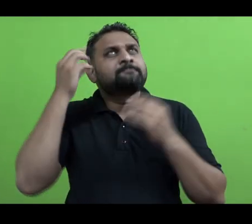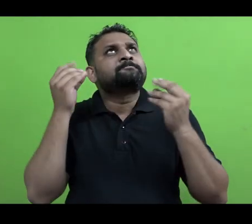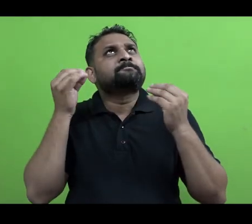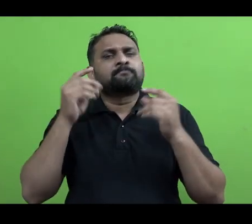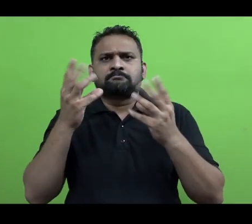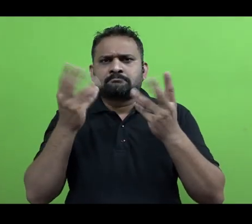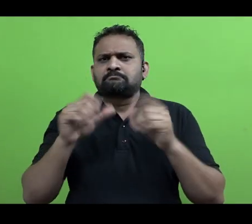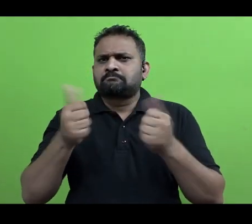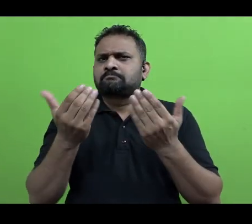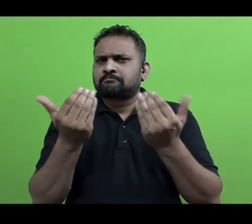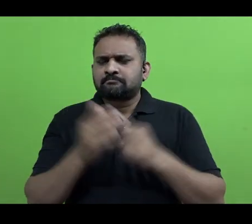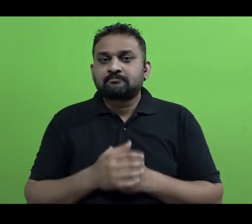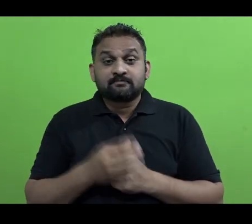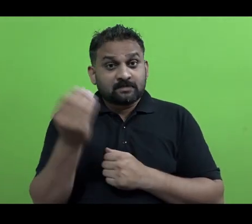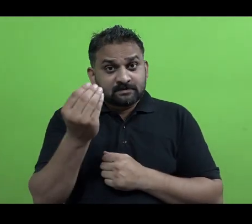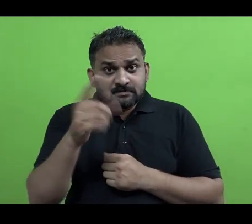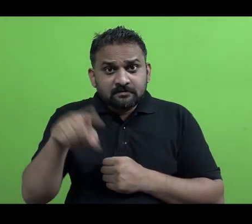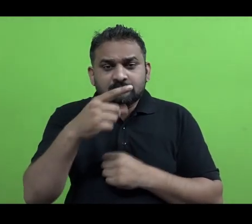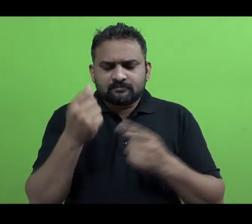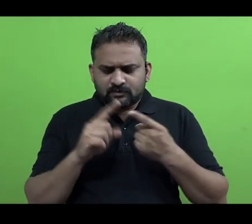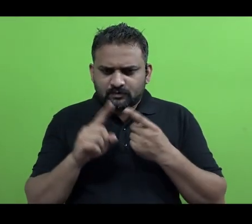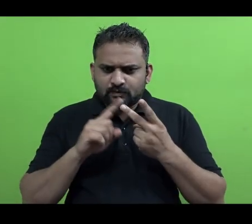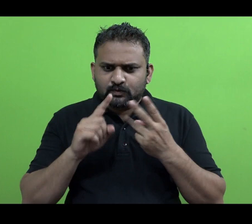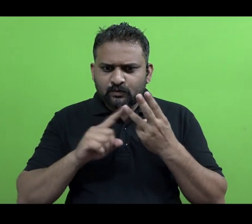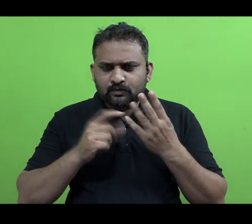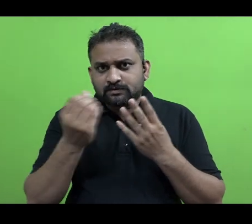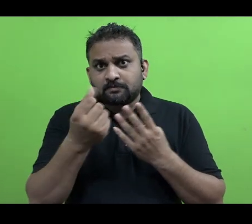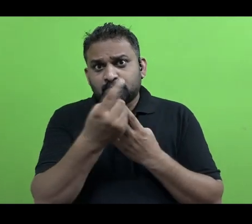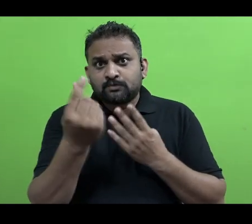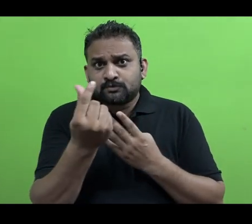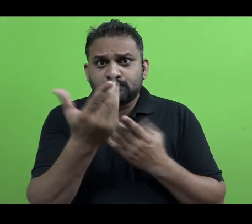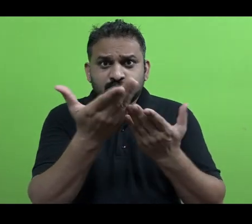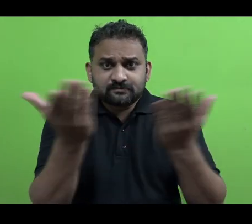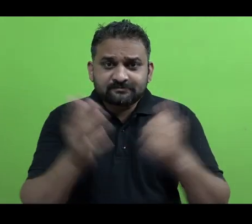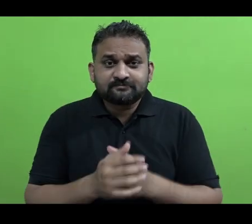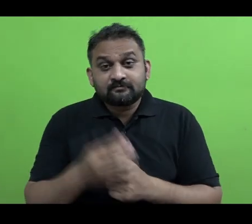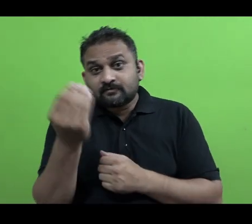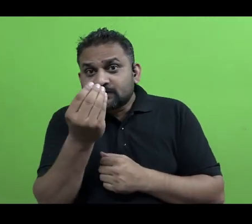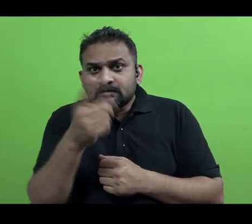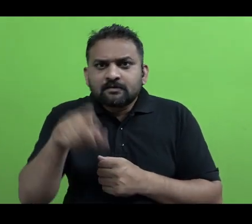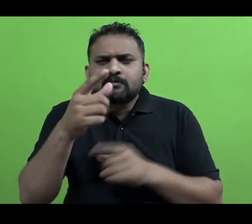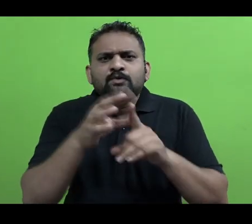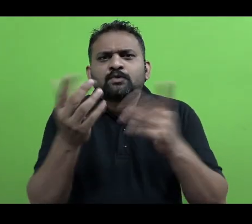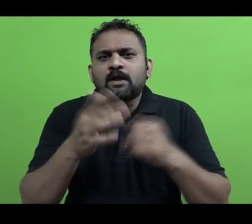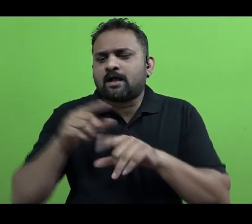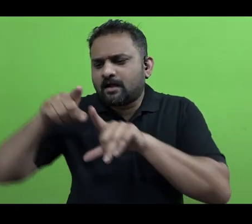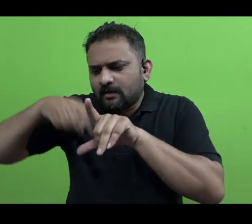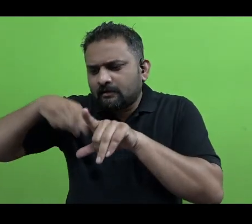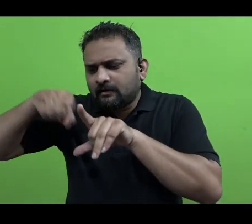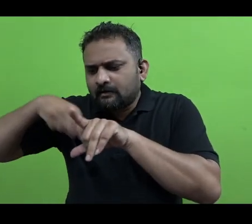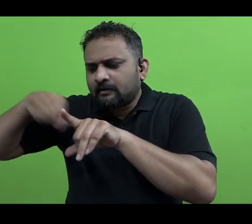in your head. Some of you will use your fingers to help you and some of you will draw lines.